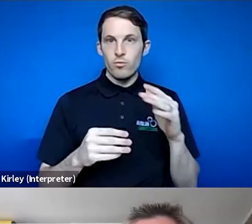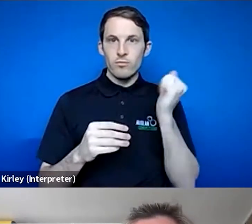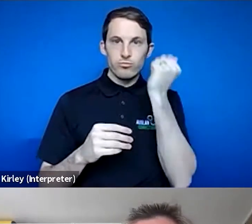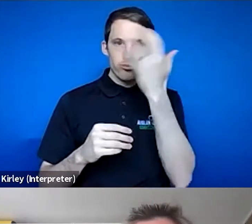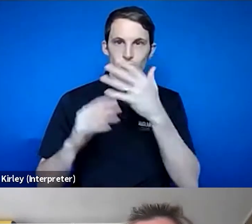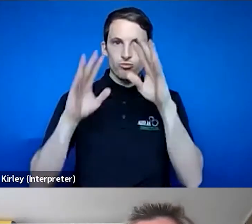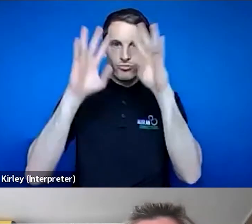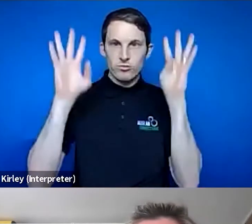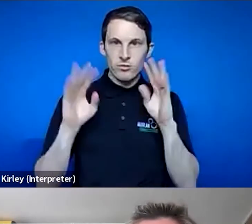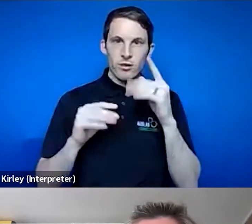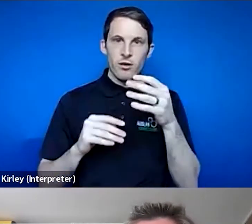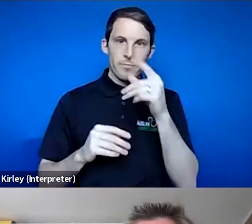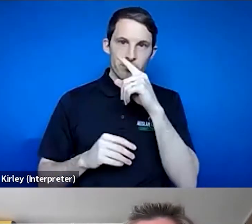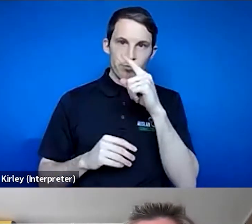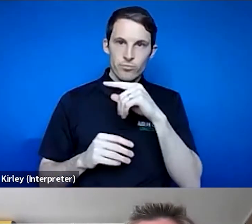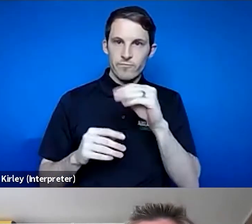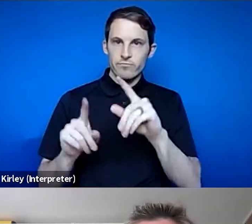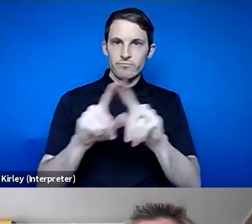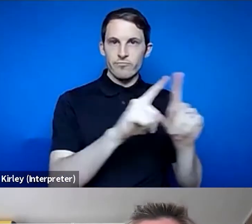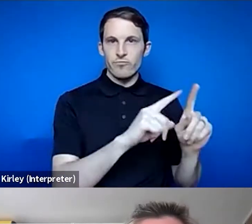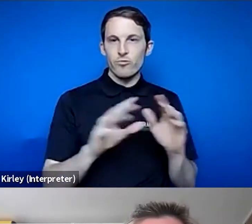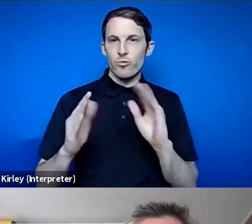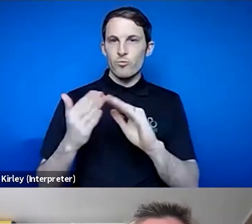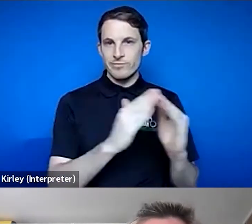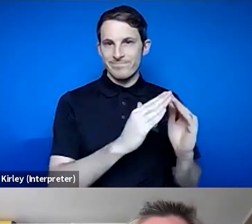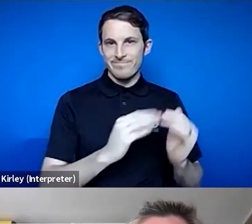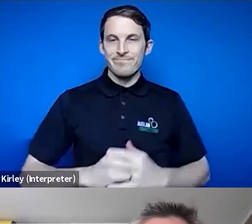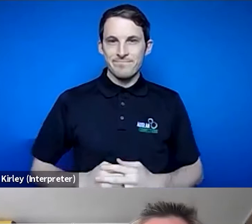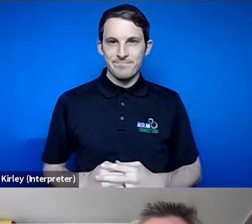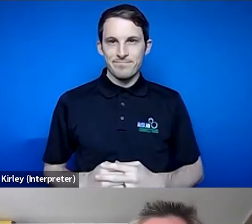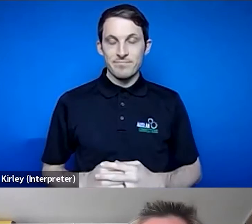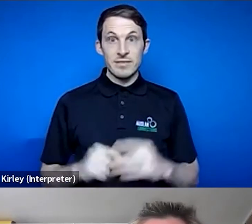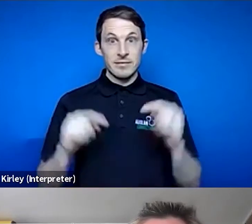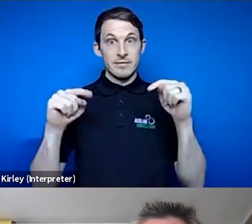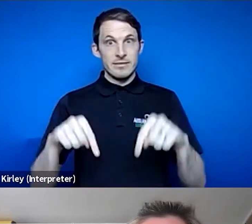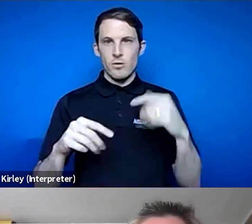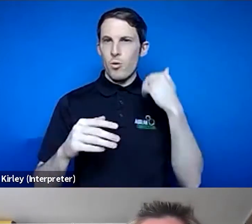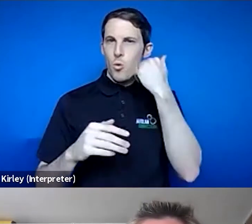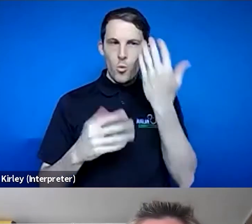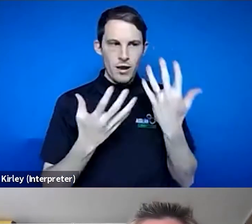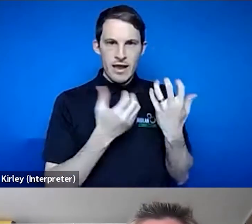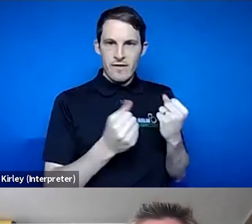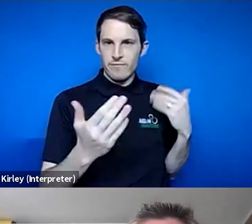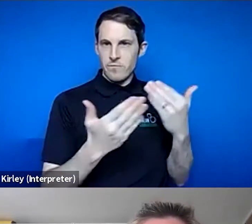from other communities who are here today. This is, always was, and always will be, Aboriginal